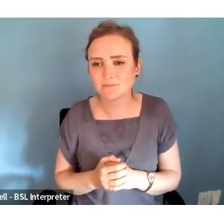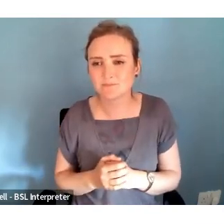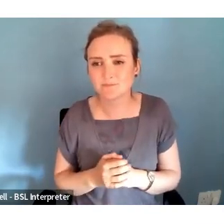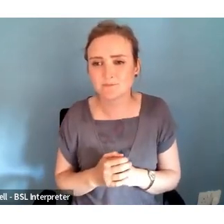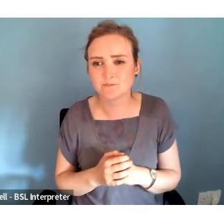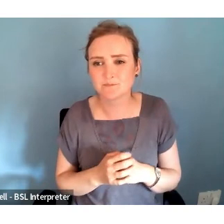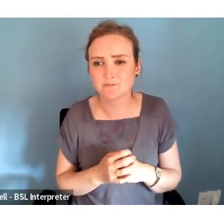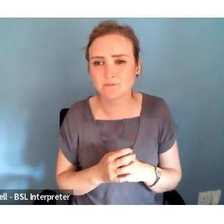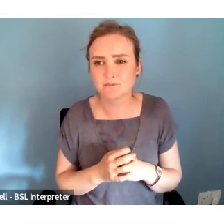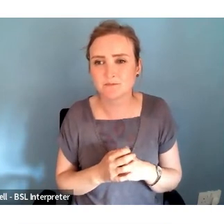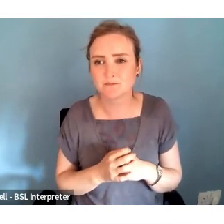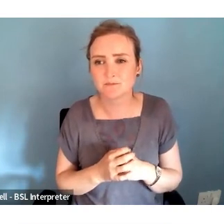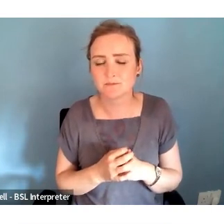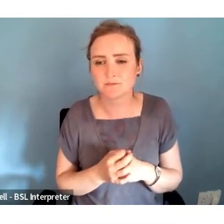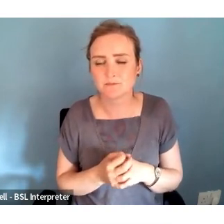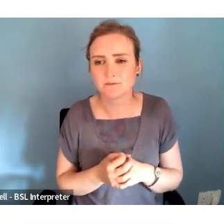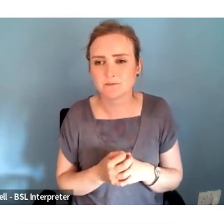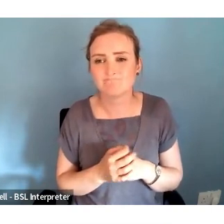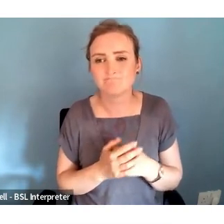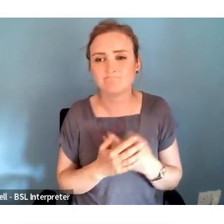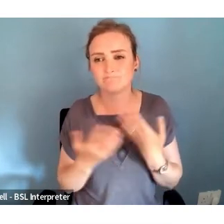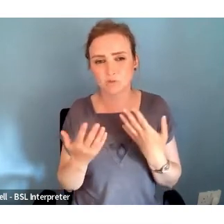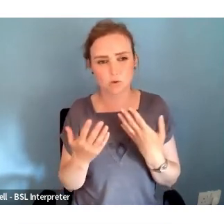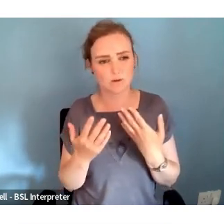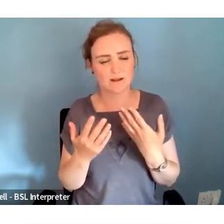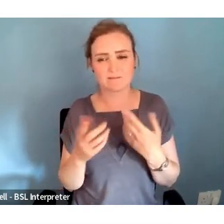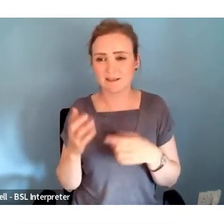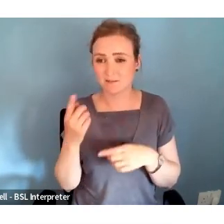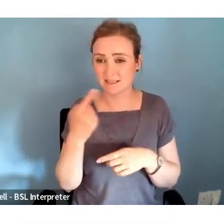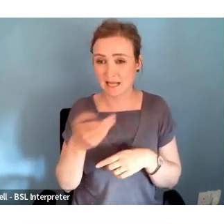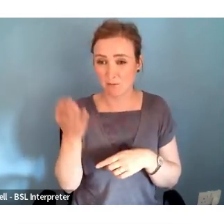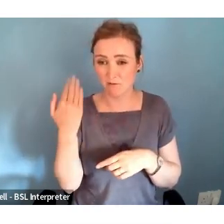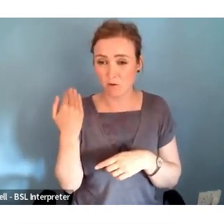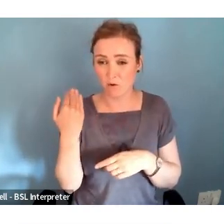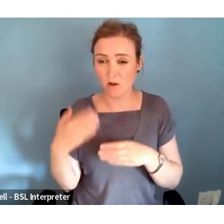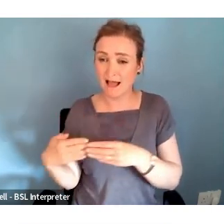to a guide, as to how to apply. It may be that